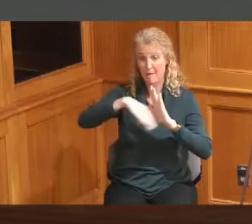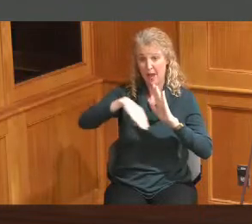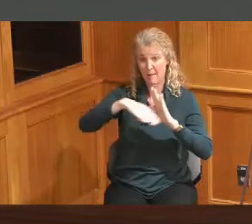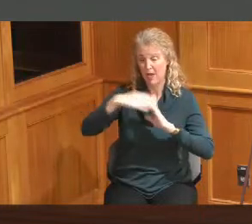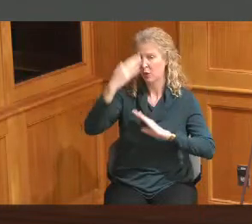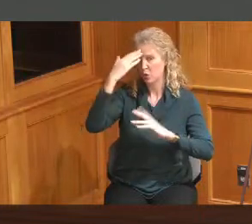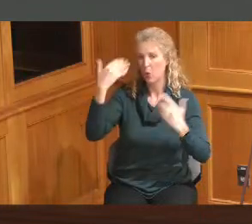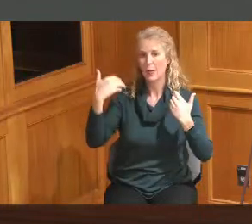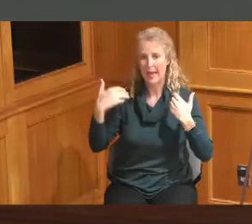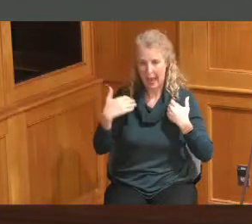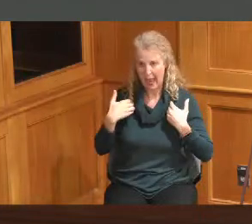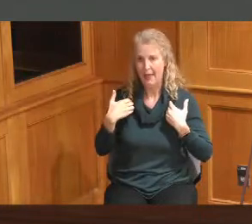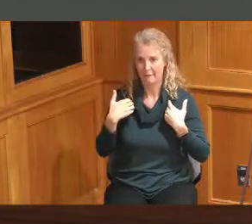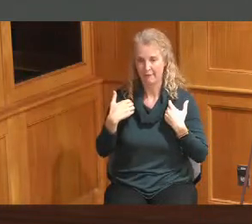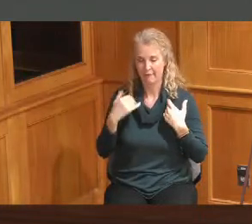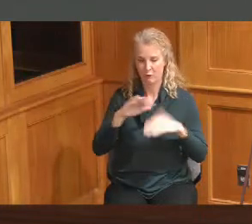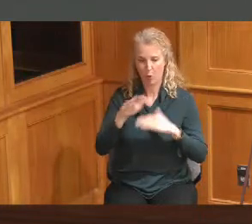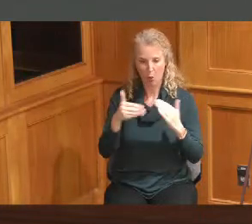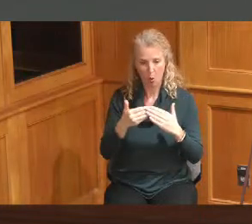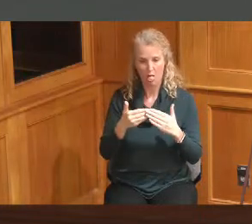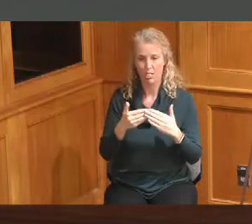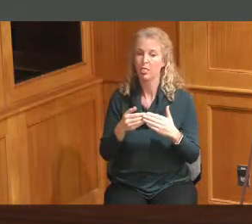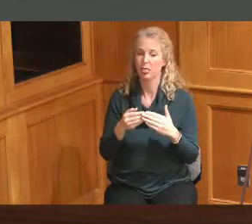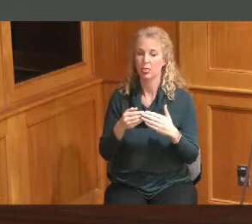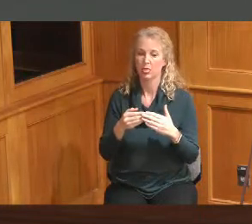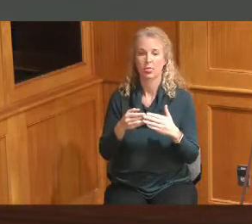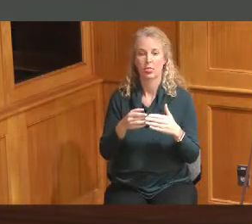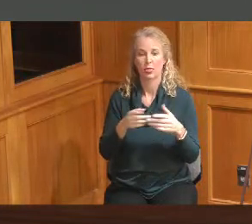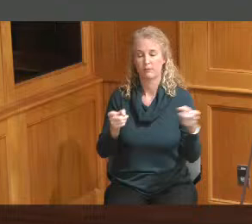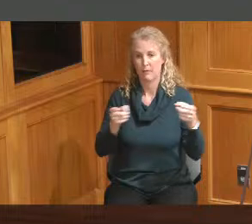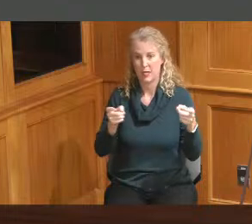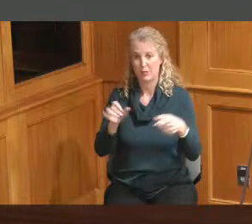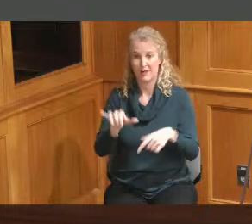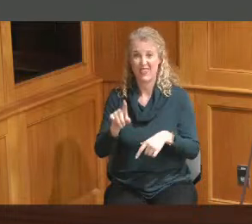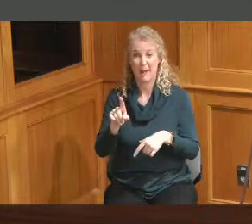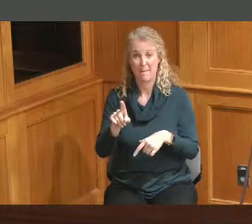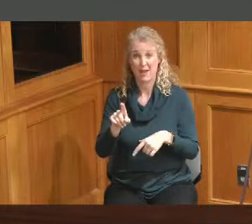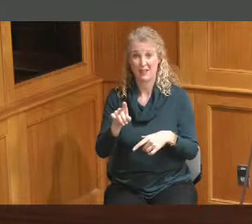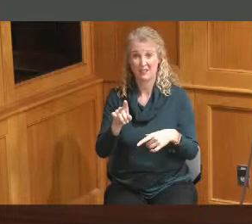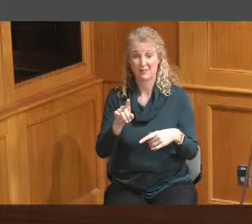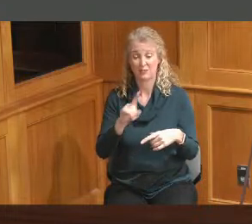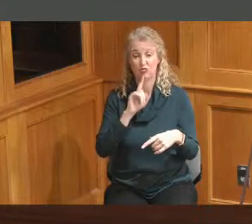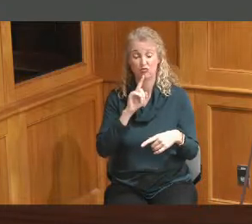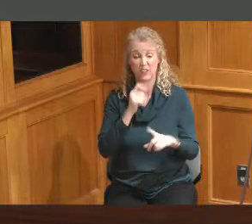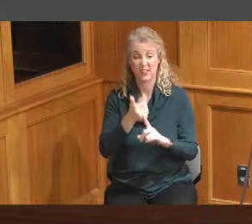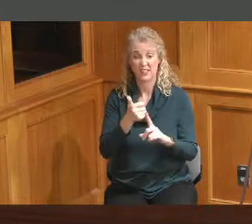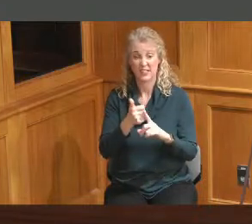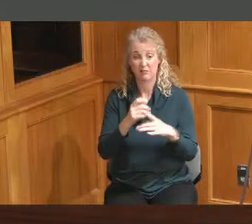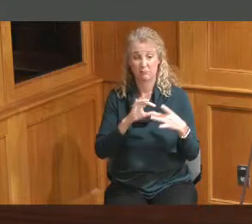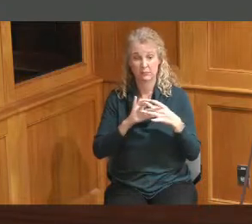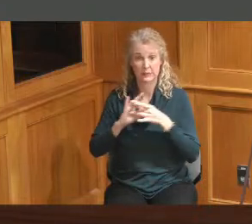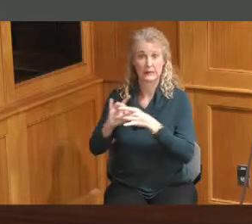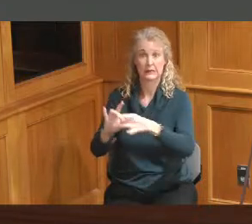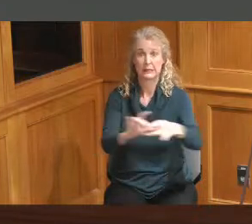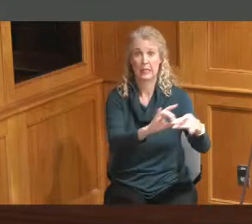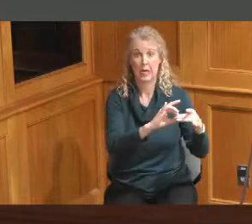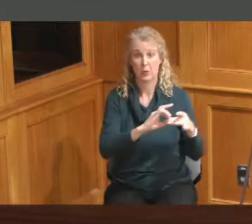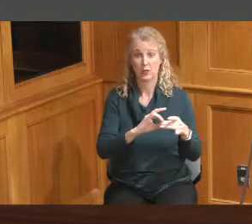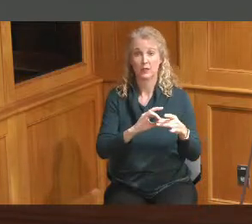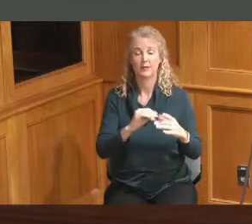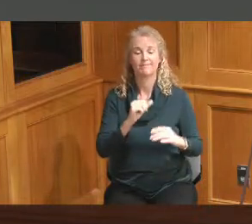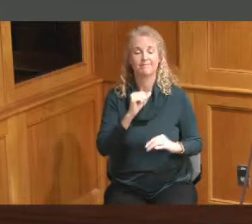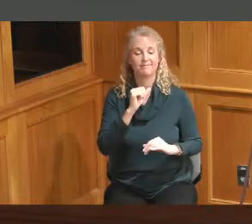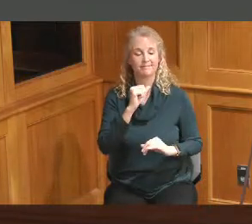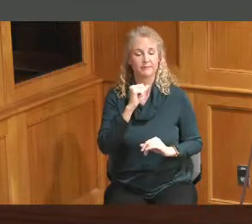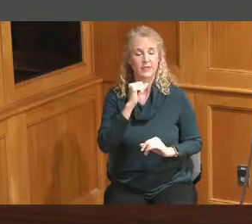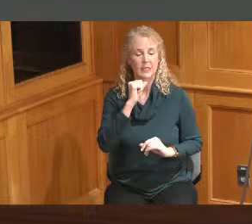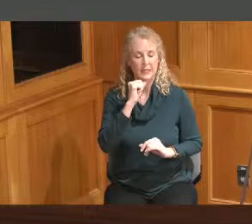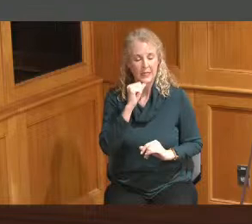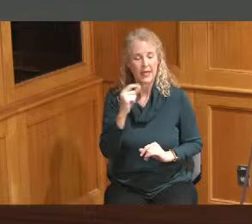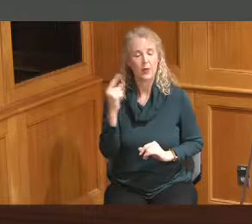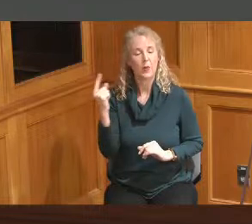helps maintain them but but it is a a network of not always the most reliable infrastructure both